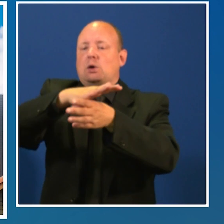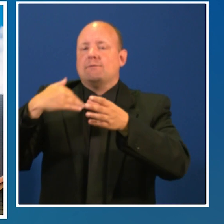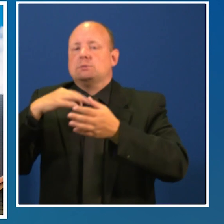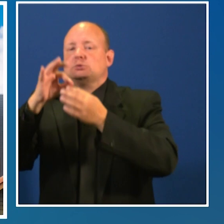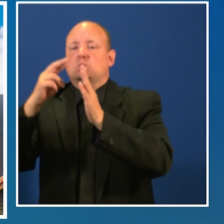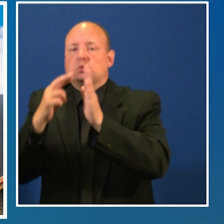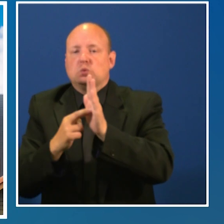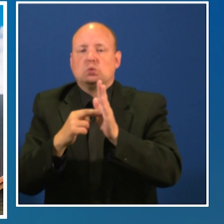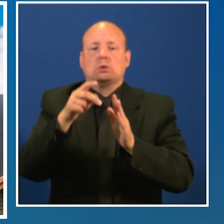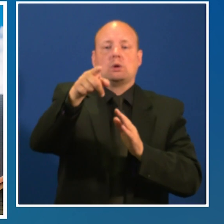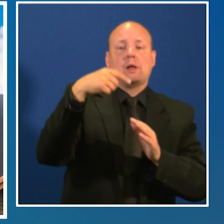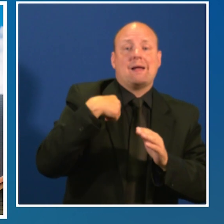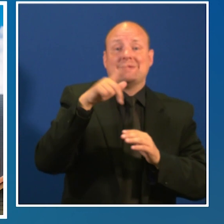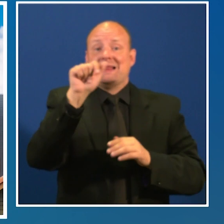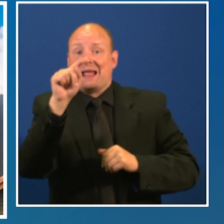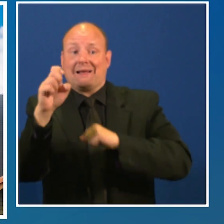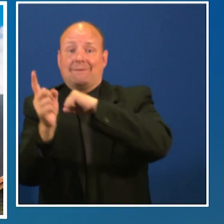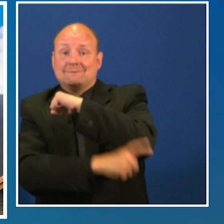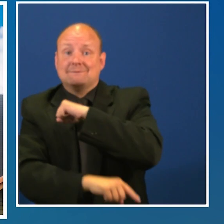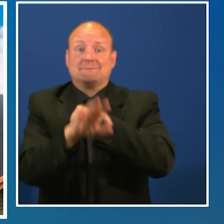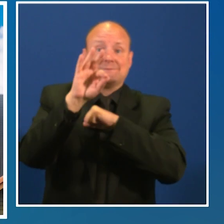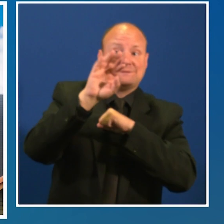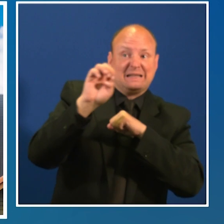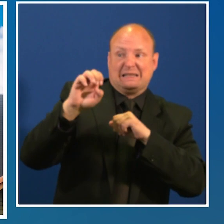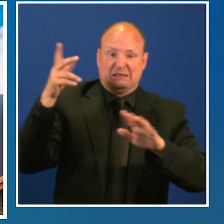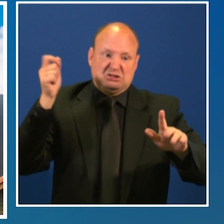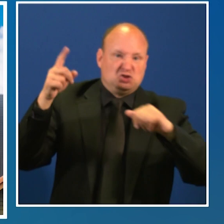Clark county will receive up to $30 million in additional